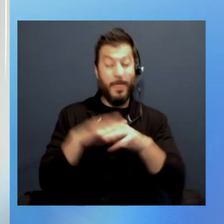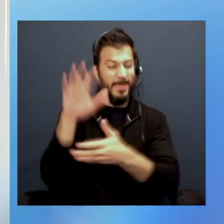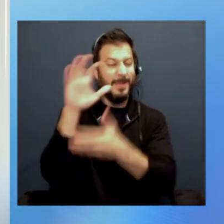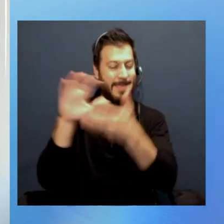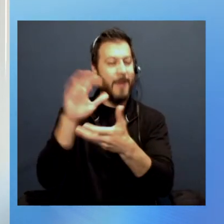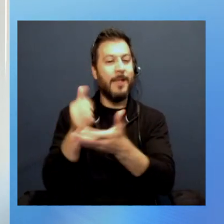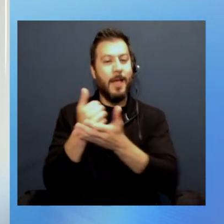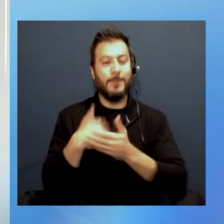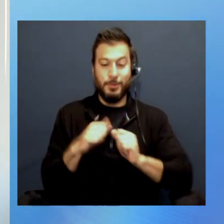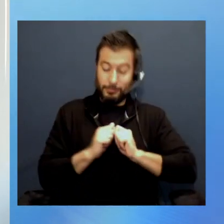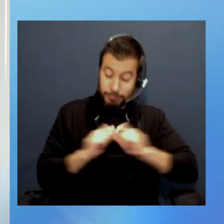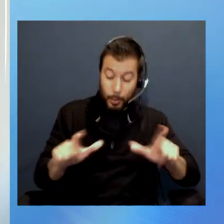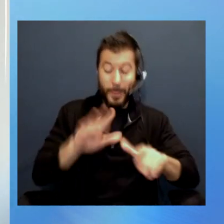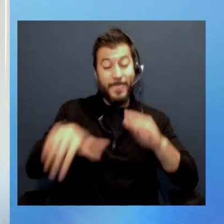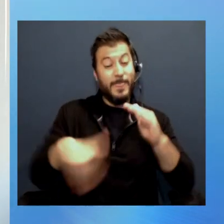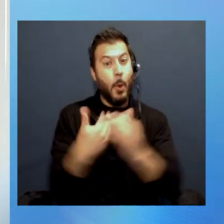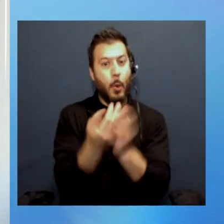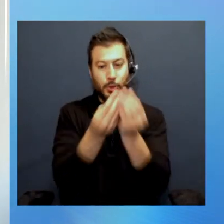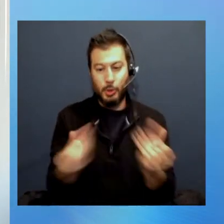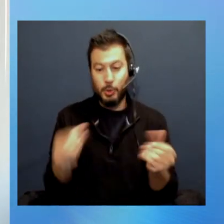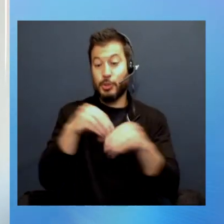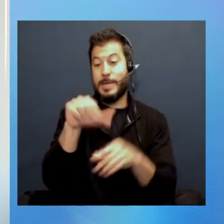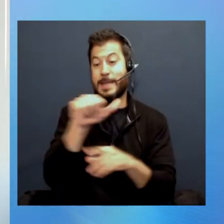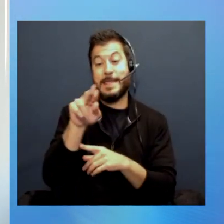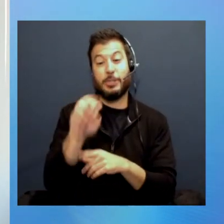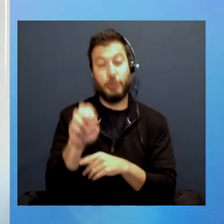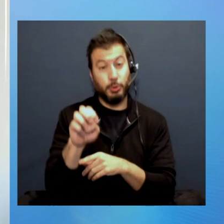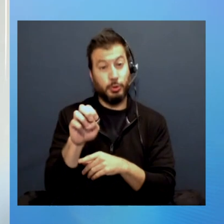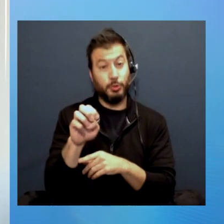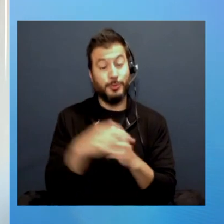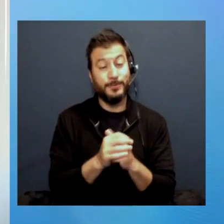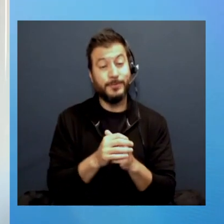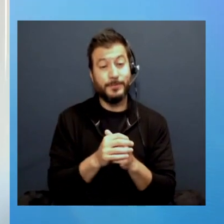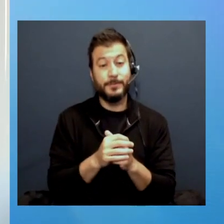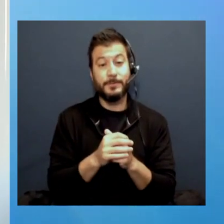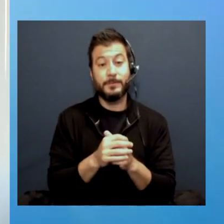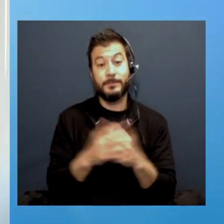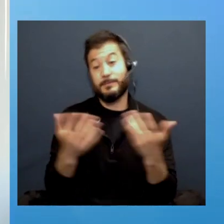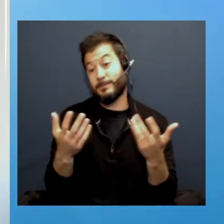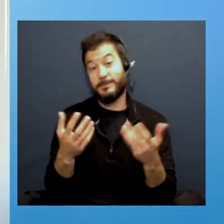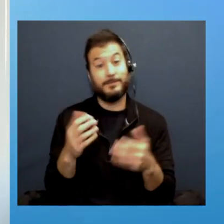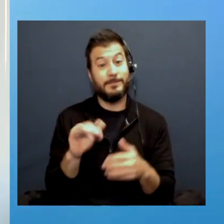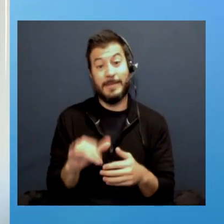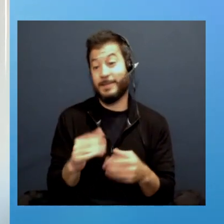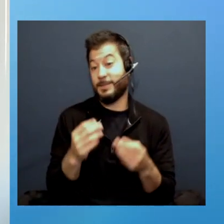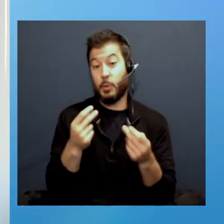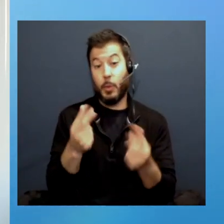manage deployments on-prem or in the Cloud helps us to deploy the whole solution in Azure with a few commands.